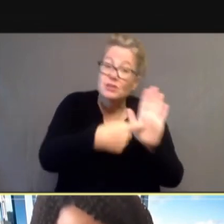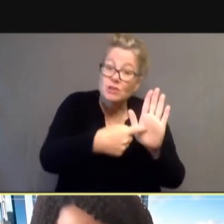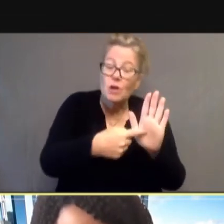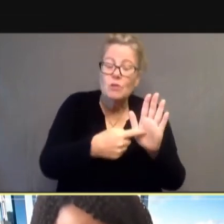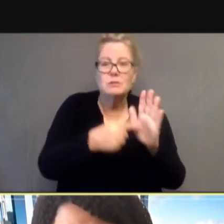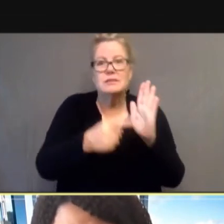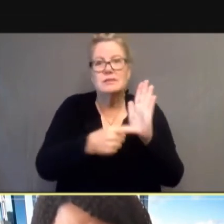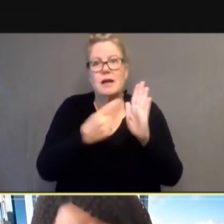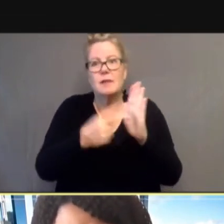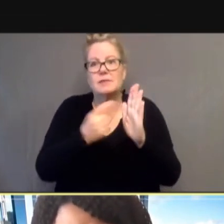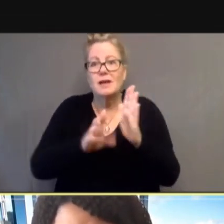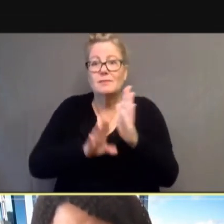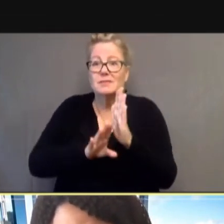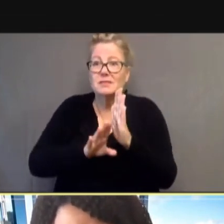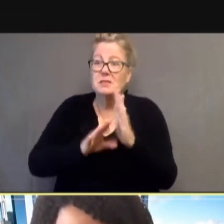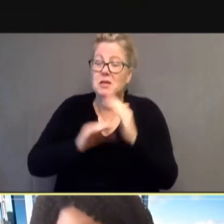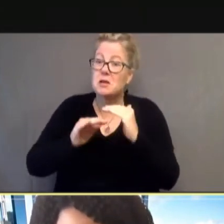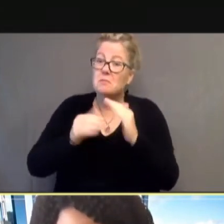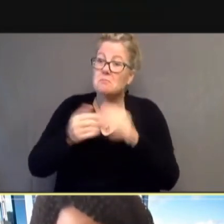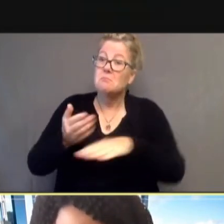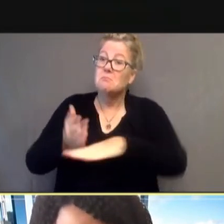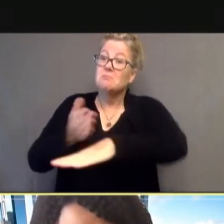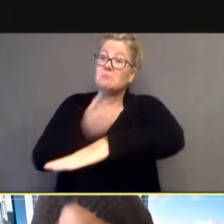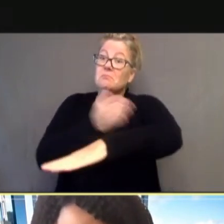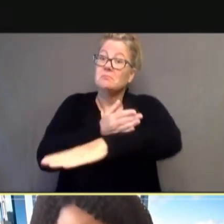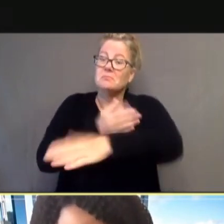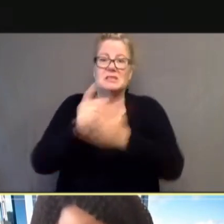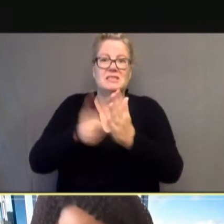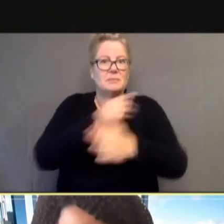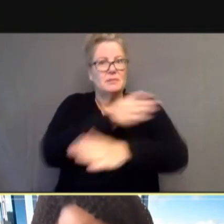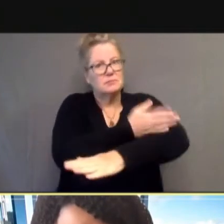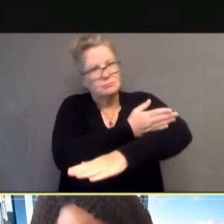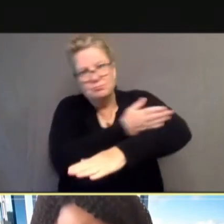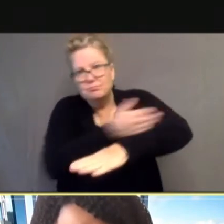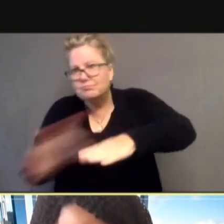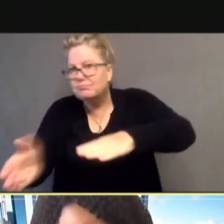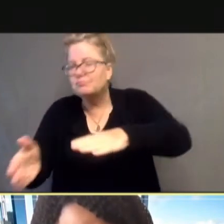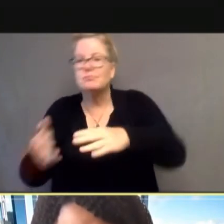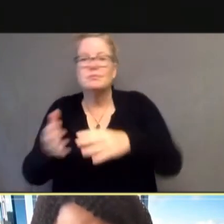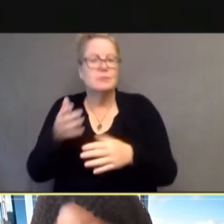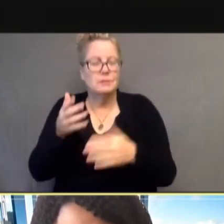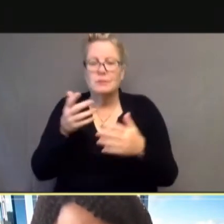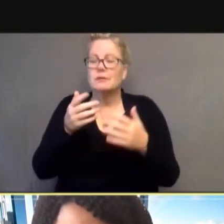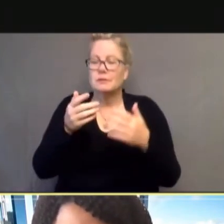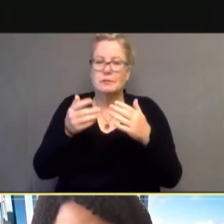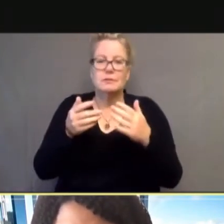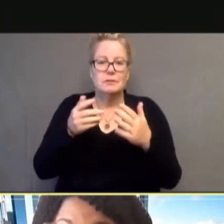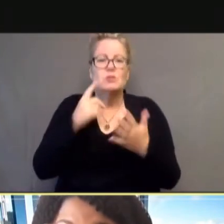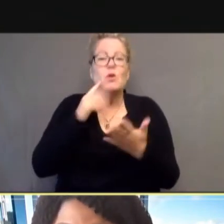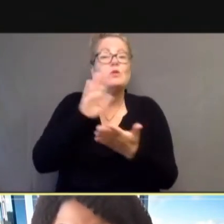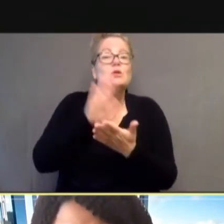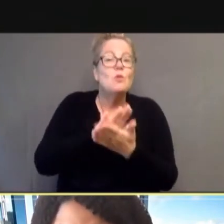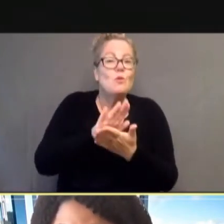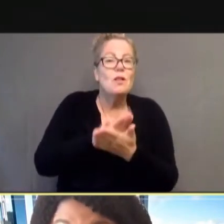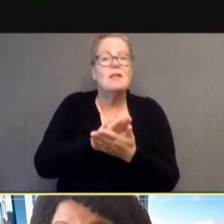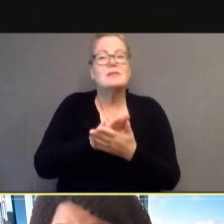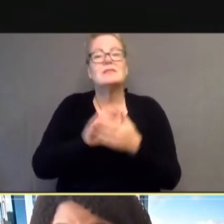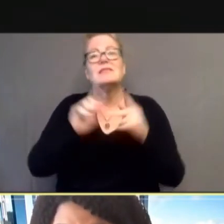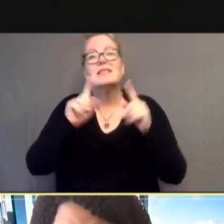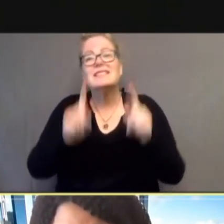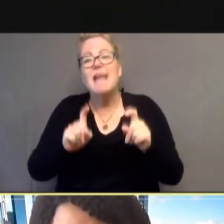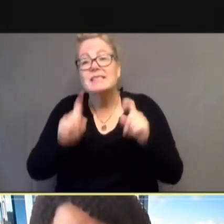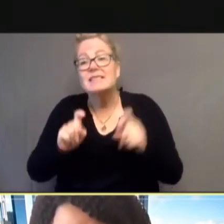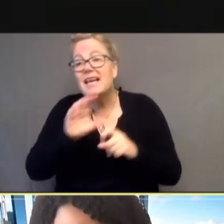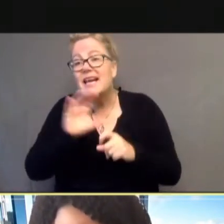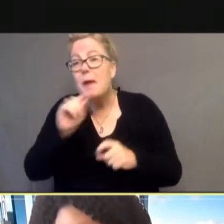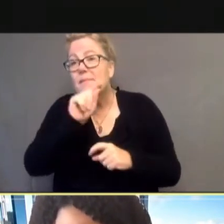For that reason, schools, testing companies, employers, they like to see more current documentation.